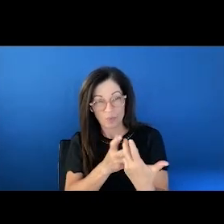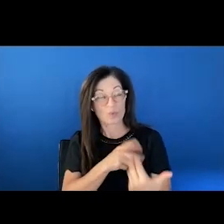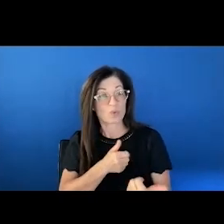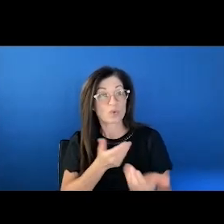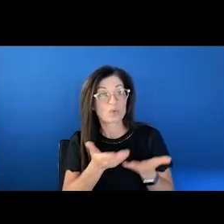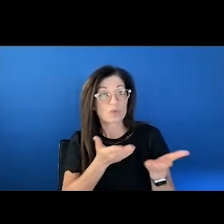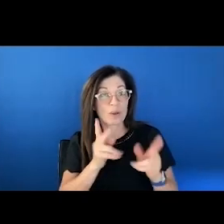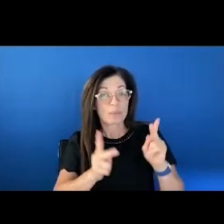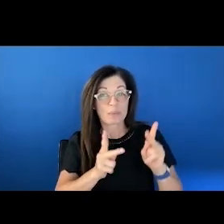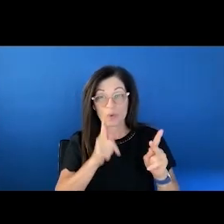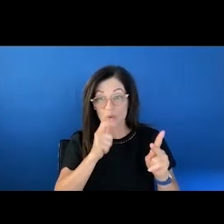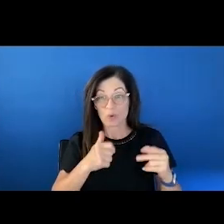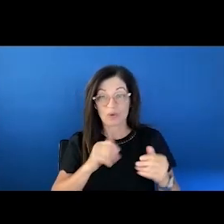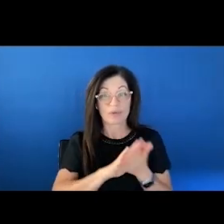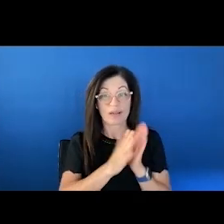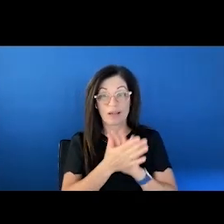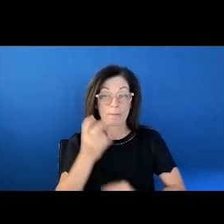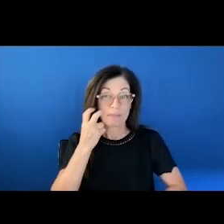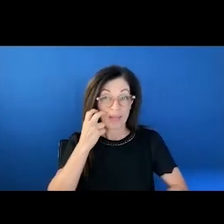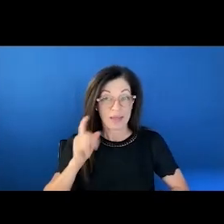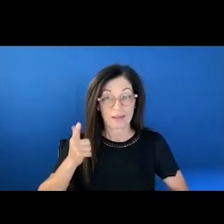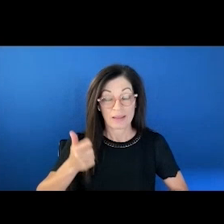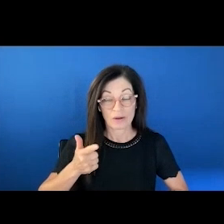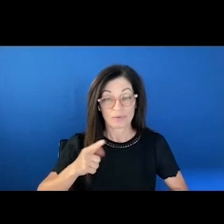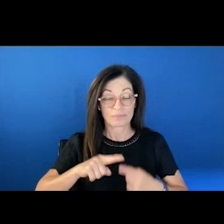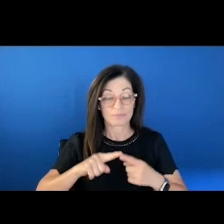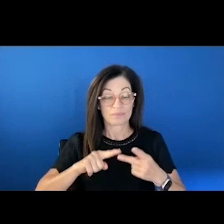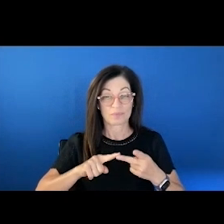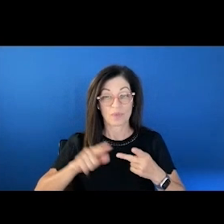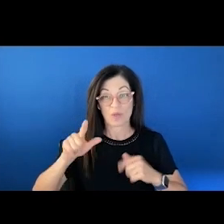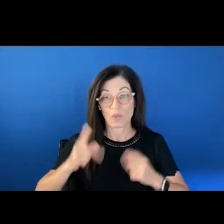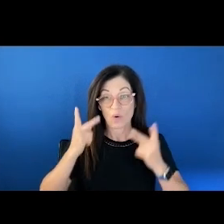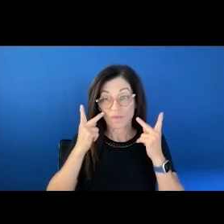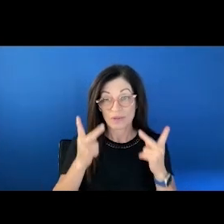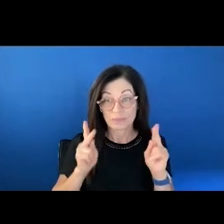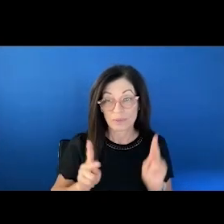low vision, or DeafBlindness during their working years,